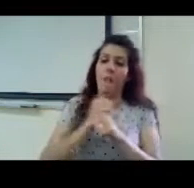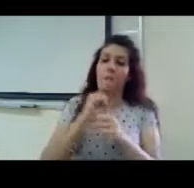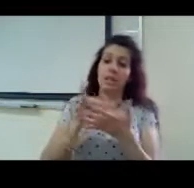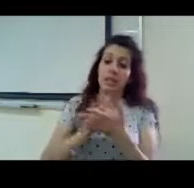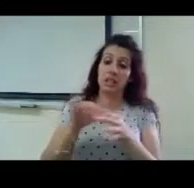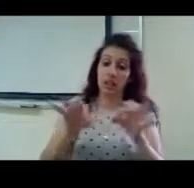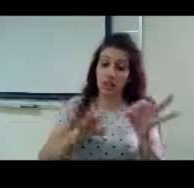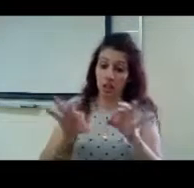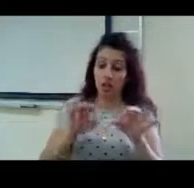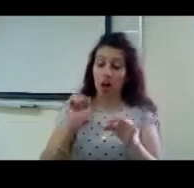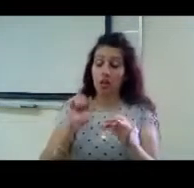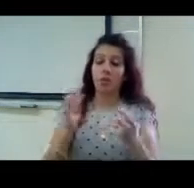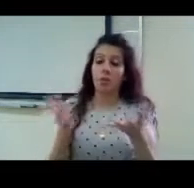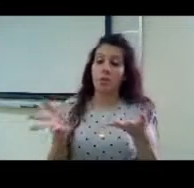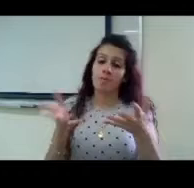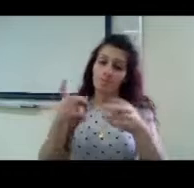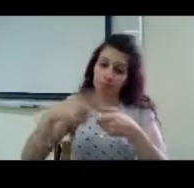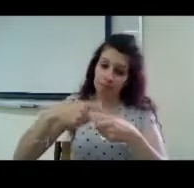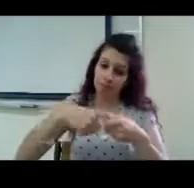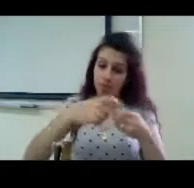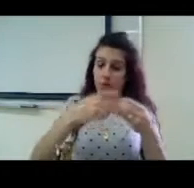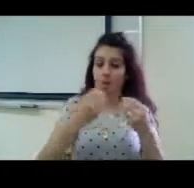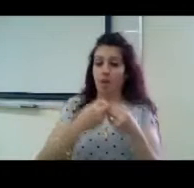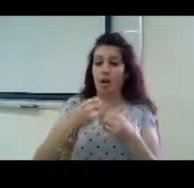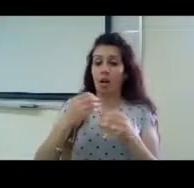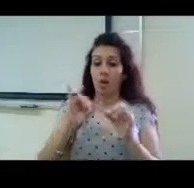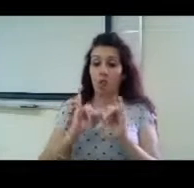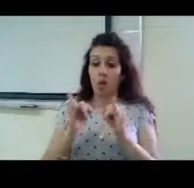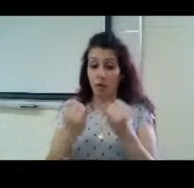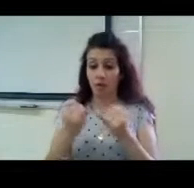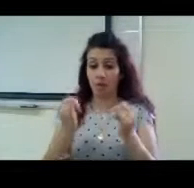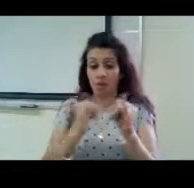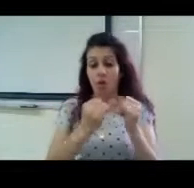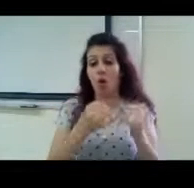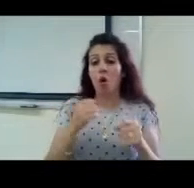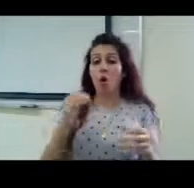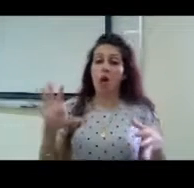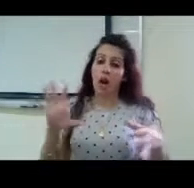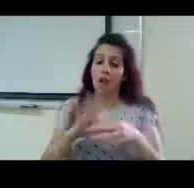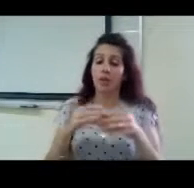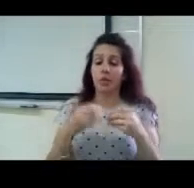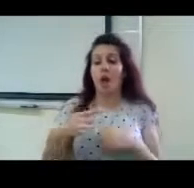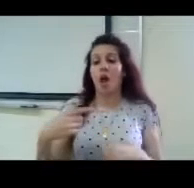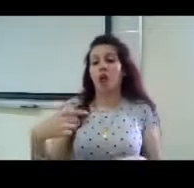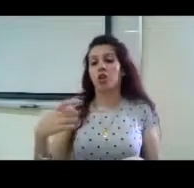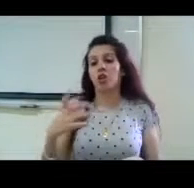successful in lis in low resource and marginalized learning contexts and here